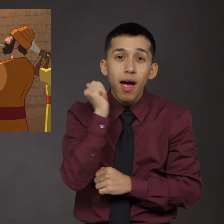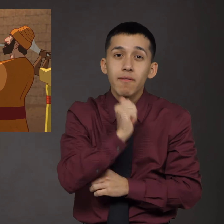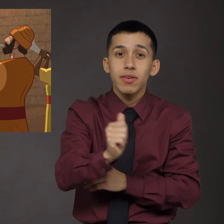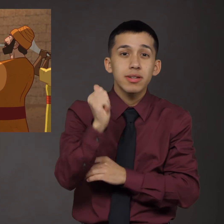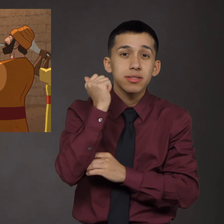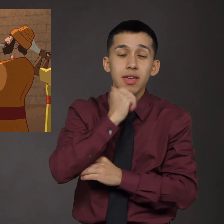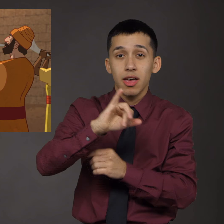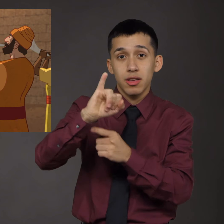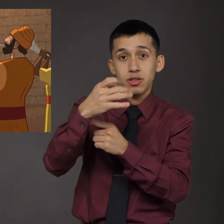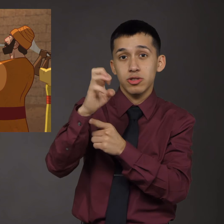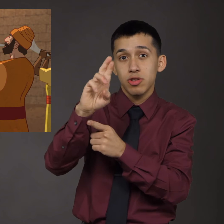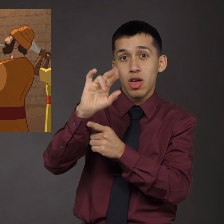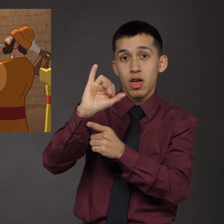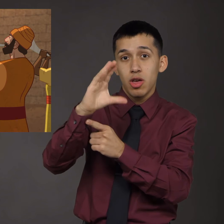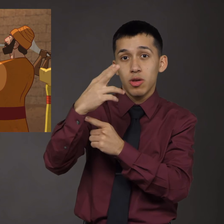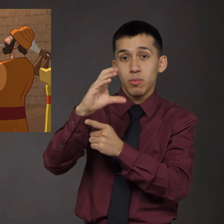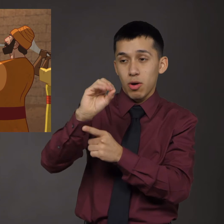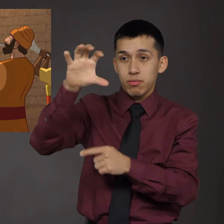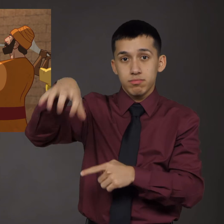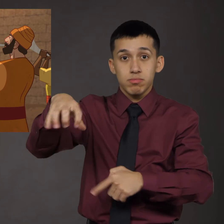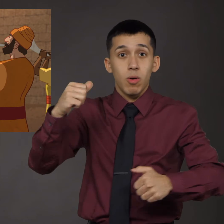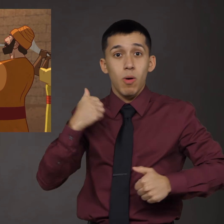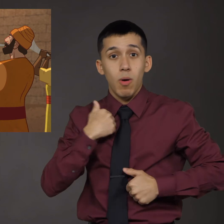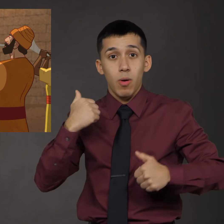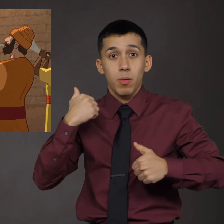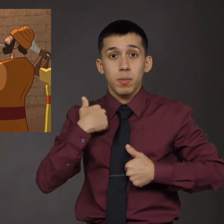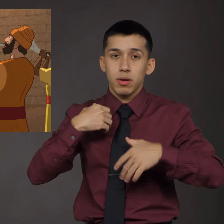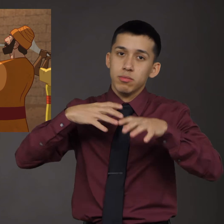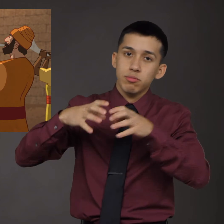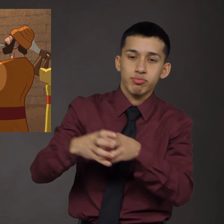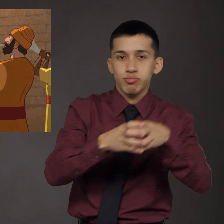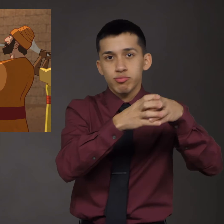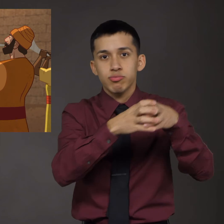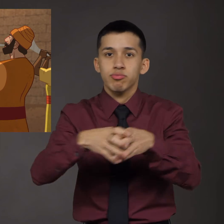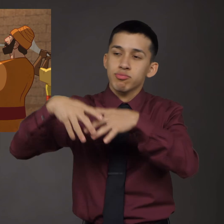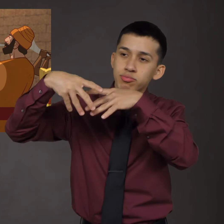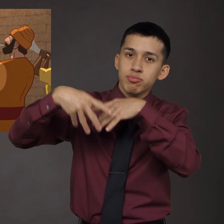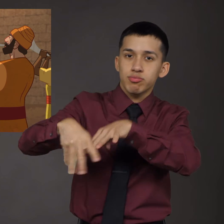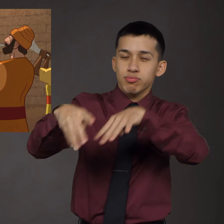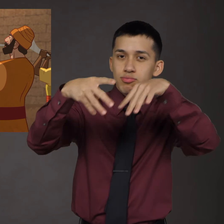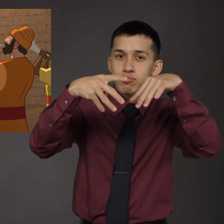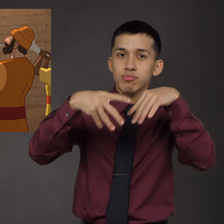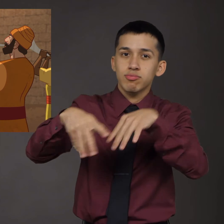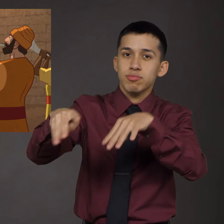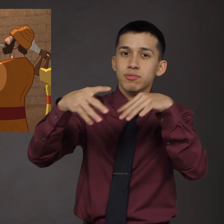Each day, the army marched around Jericho,